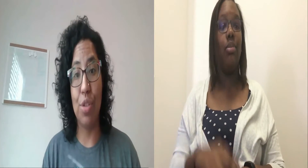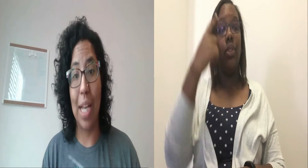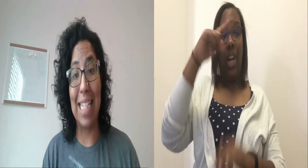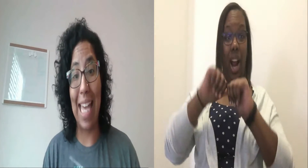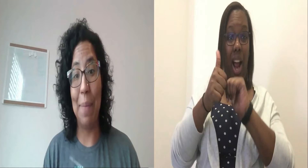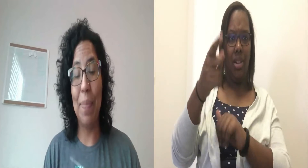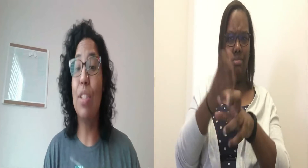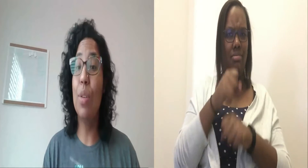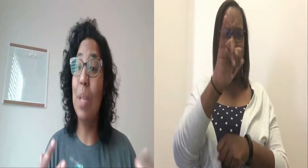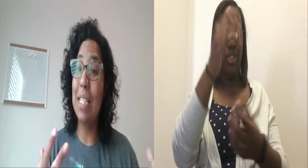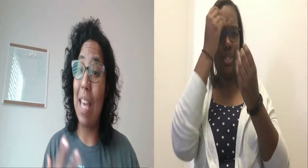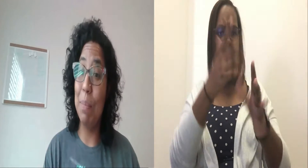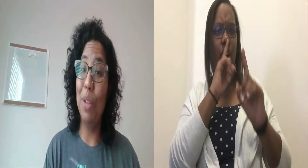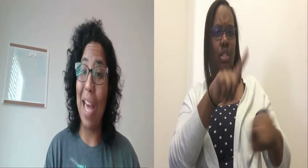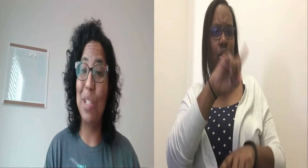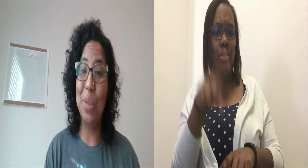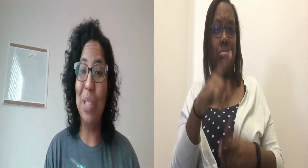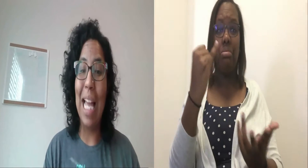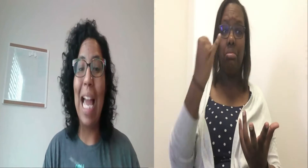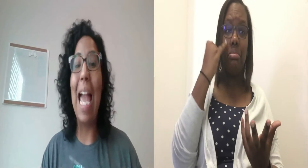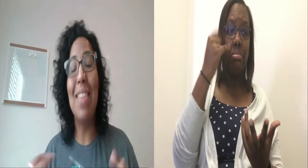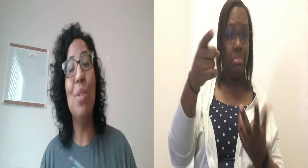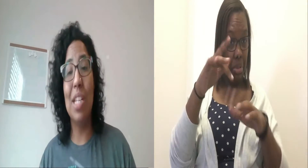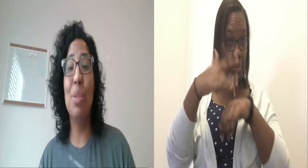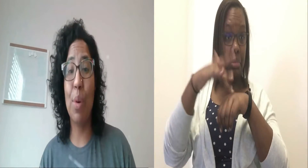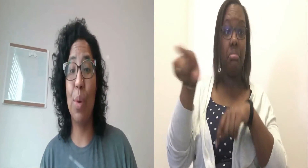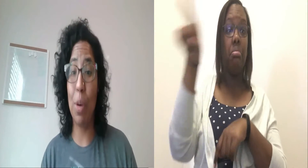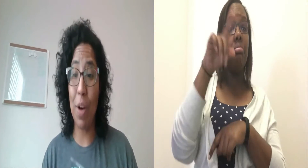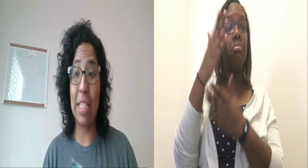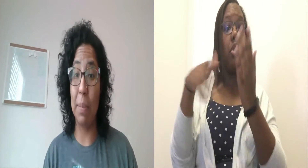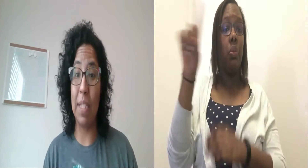trying to get so you need to then build that tool and then you need to recruit your participants.